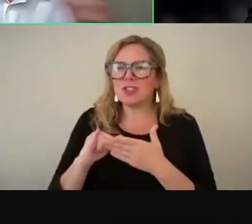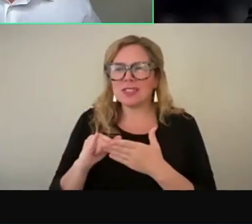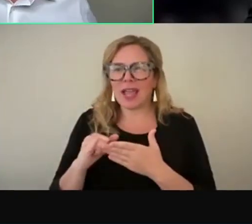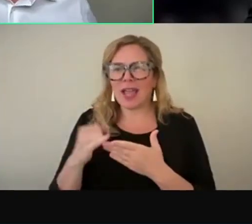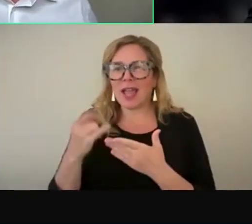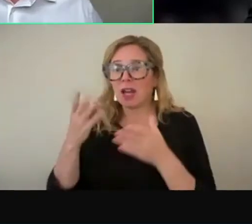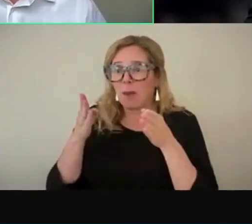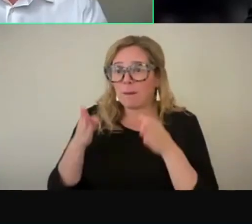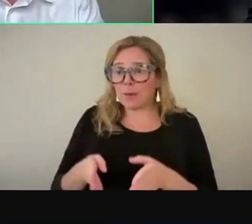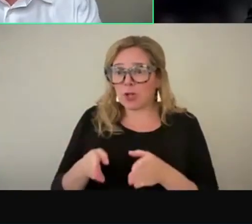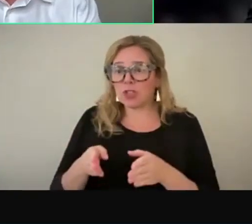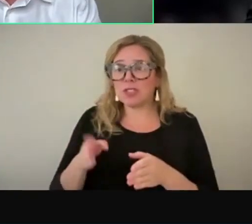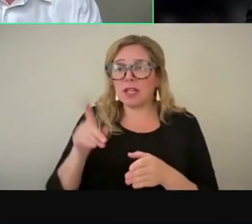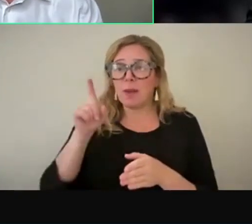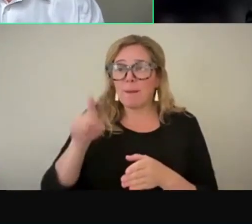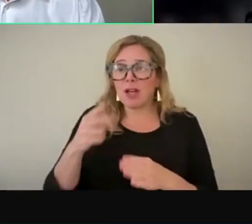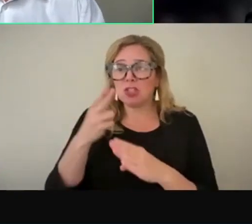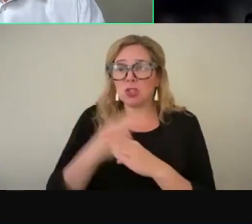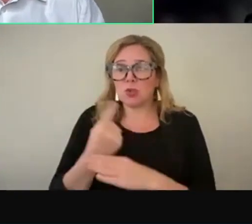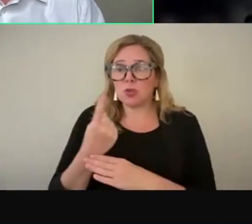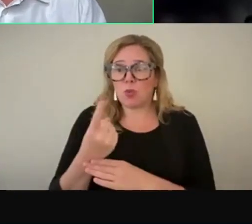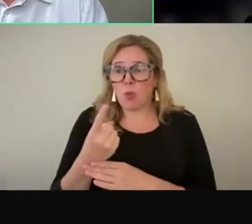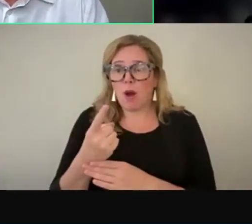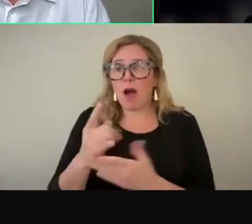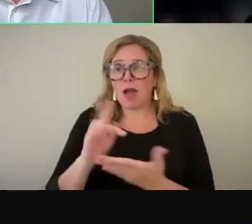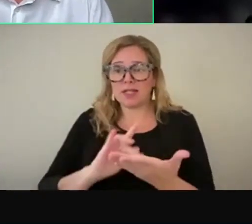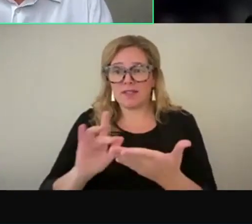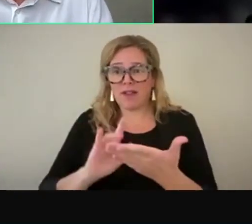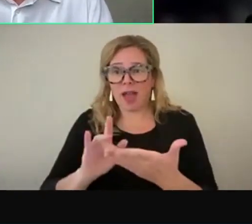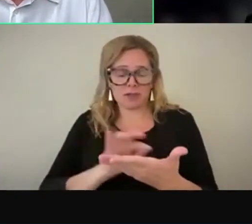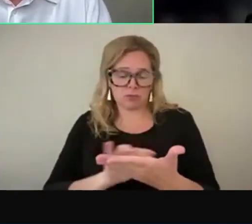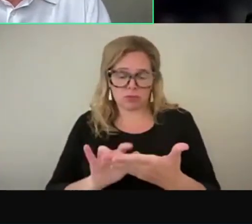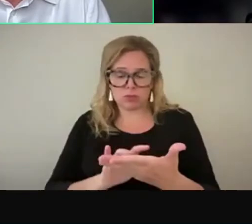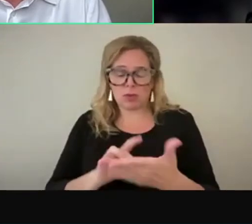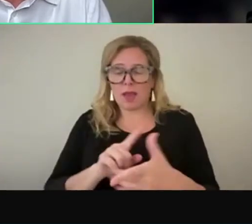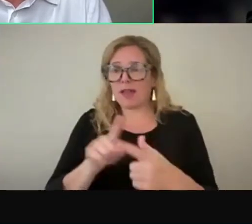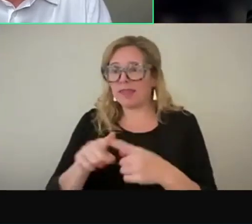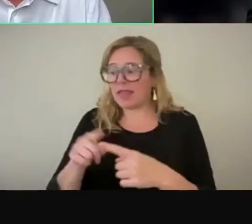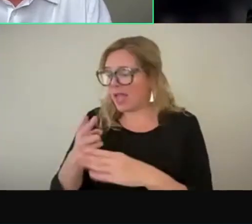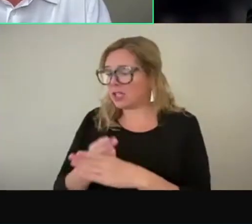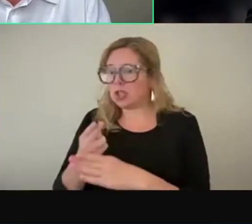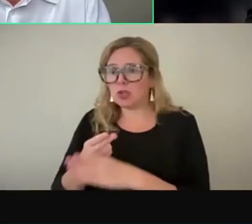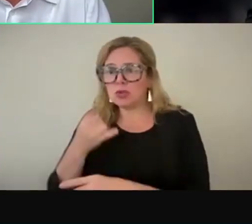they got from one device to the other makes it completely an impasse for them to come in.